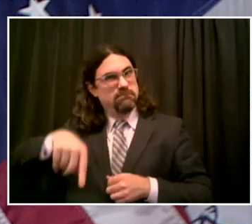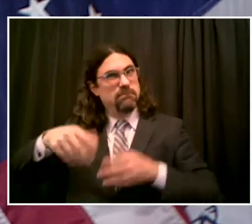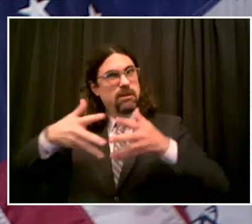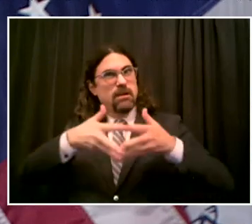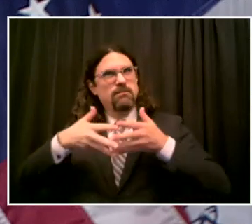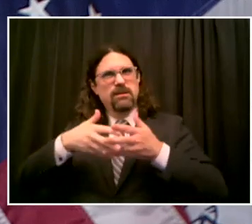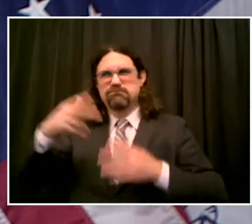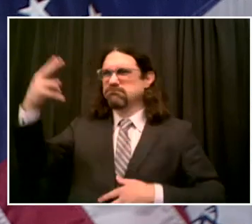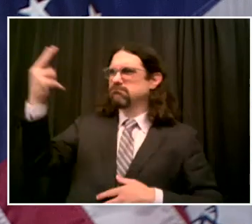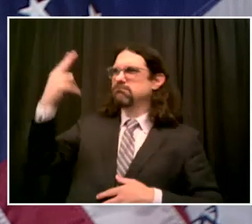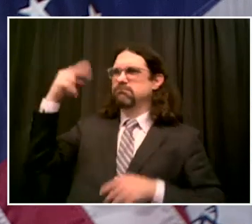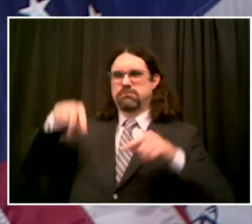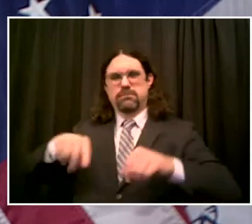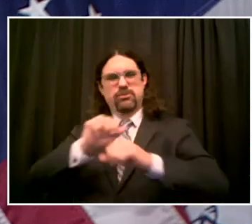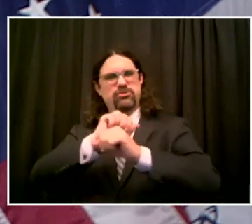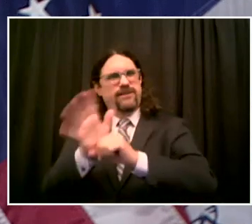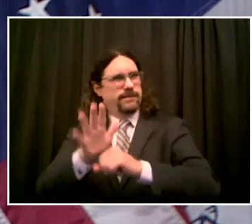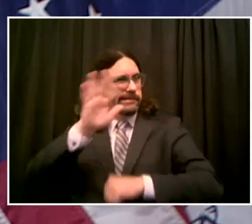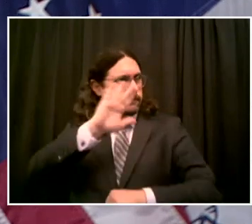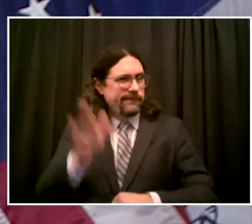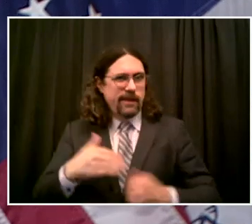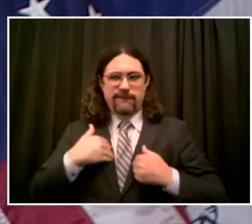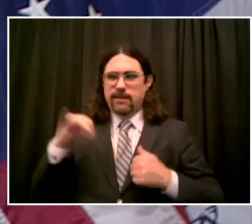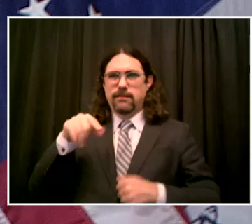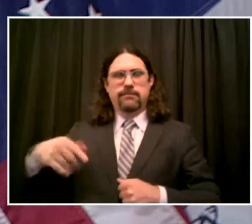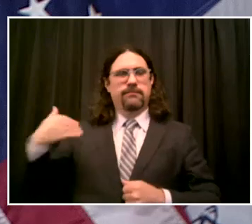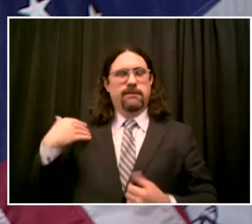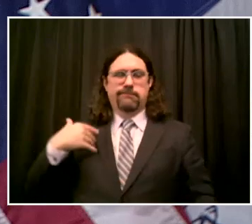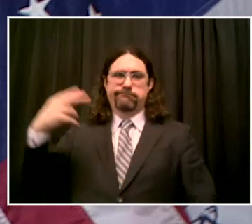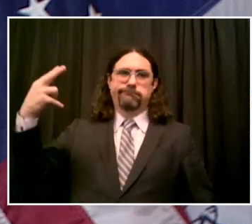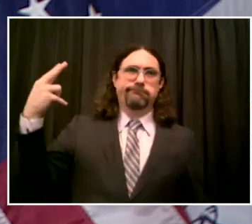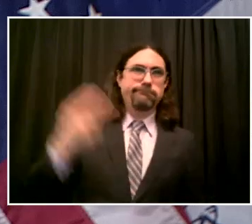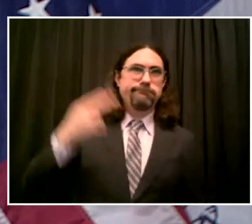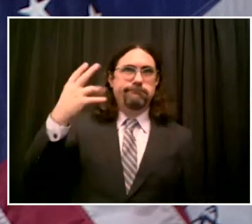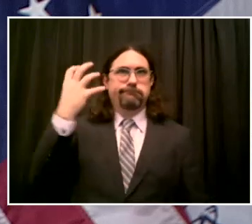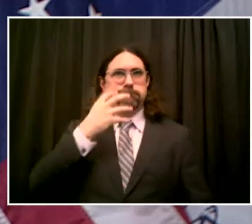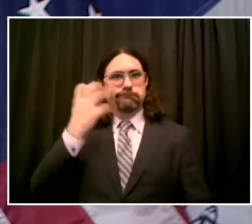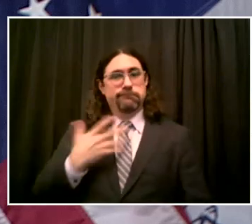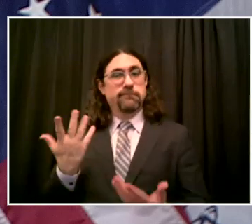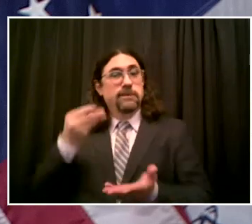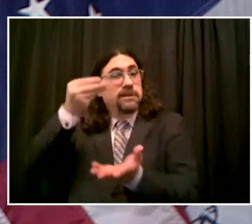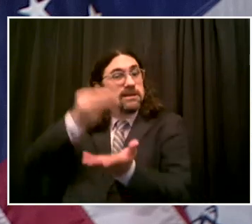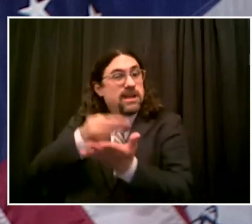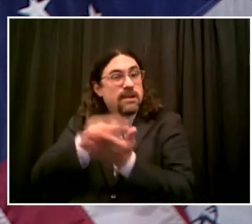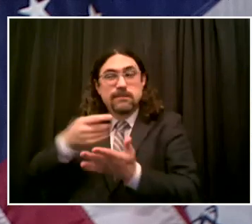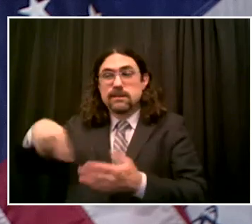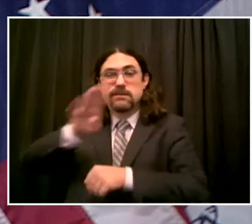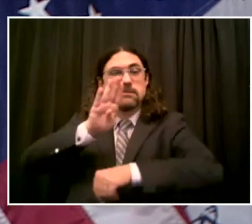HEALTH CARE CRISIS IN A CENTURY IN THIS NATION, AND WE ALSO KNOW IT IS THE WORST